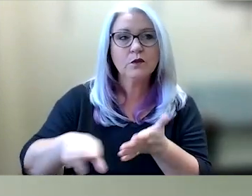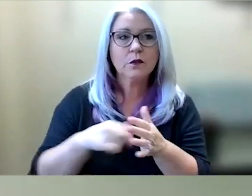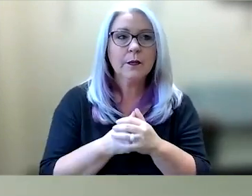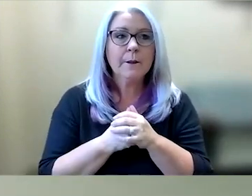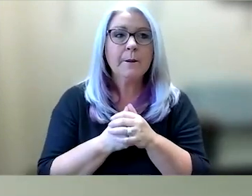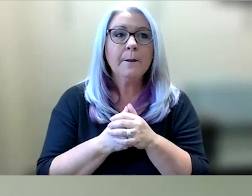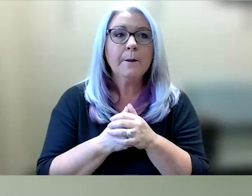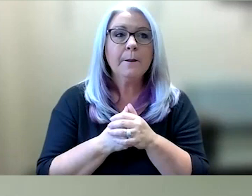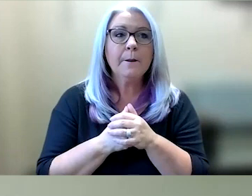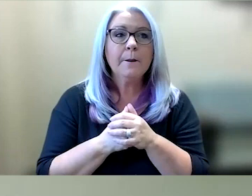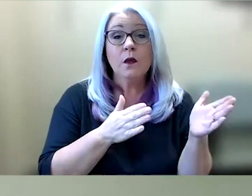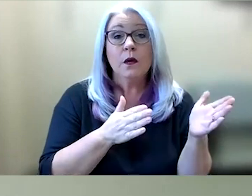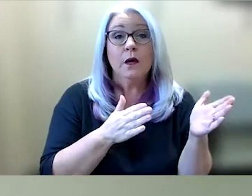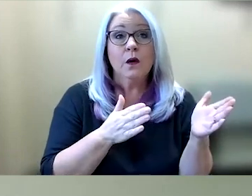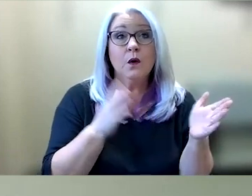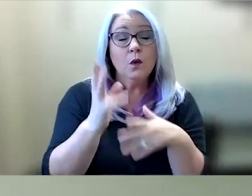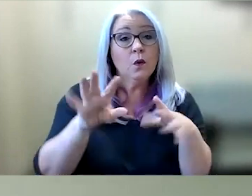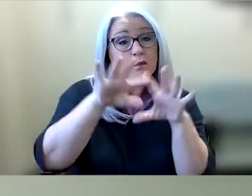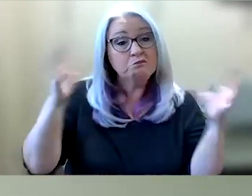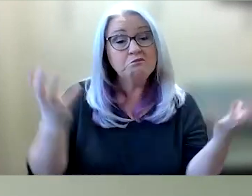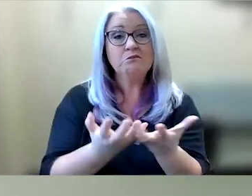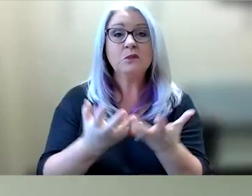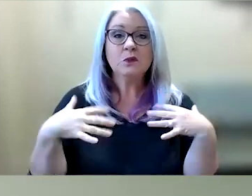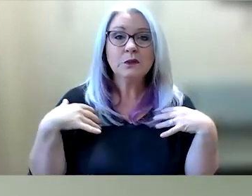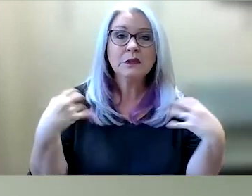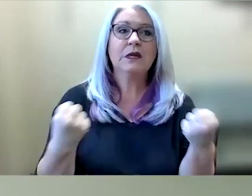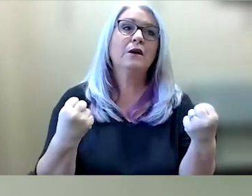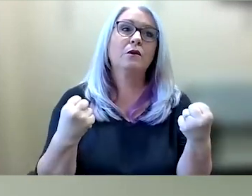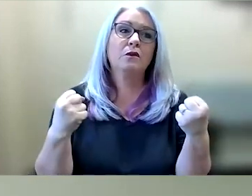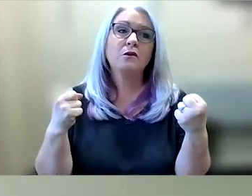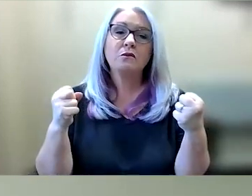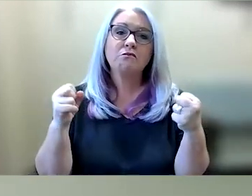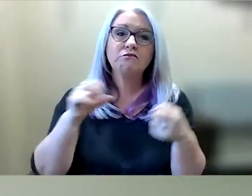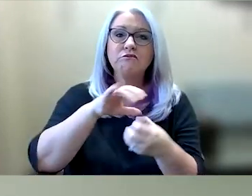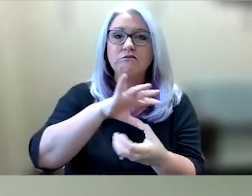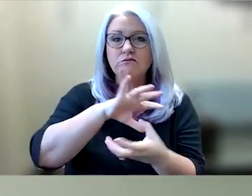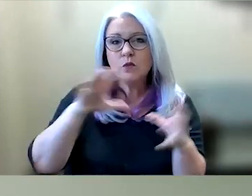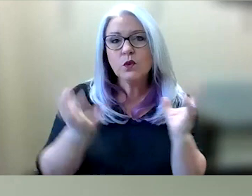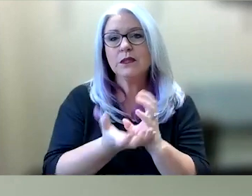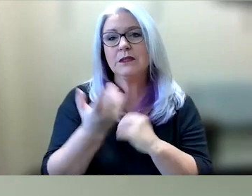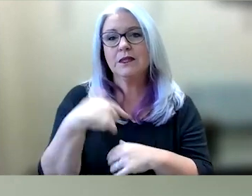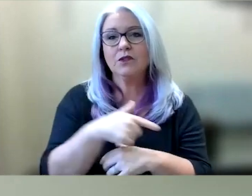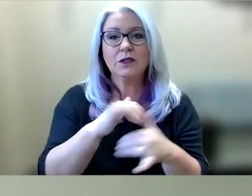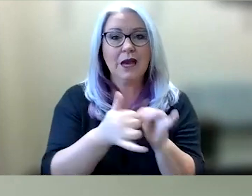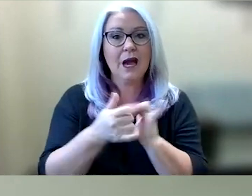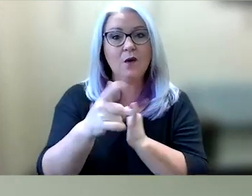organization defines long COVID, and I can, might need to pull up